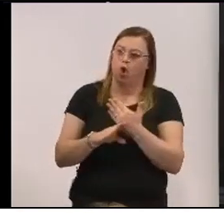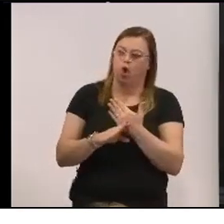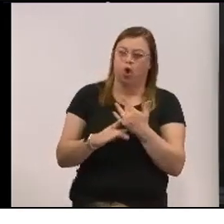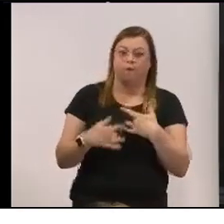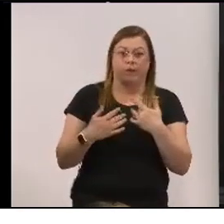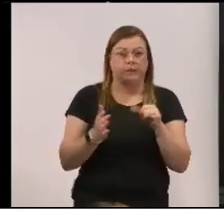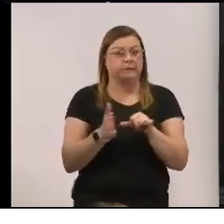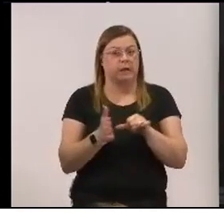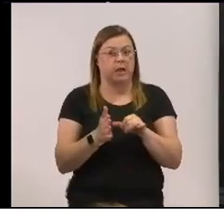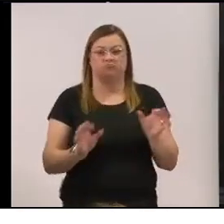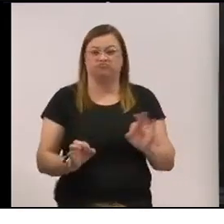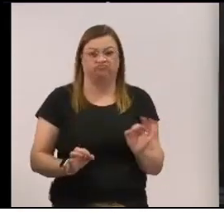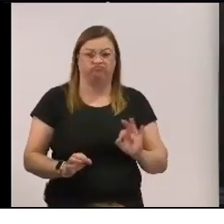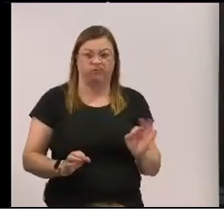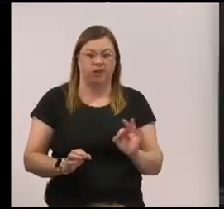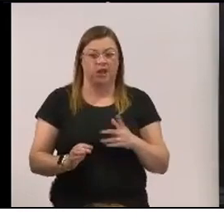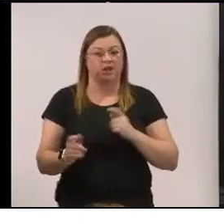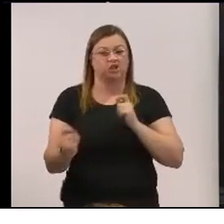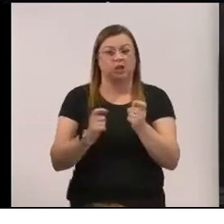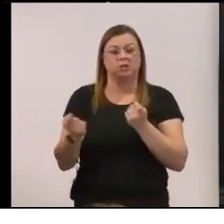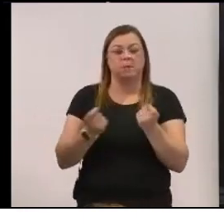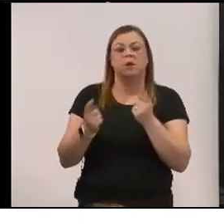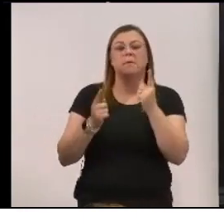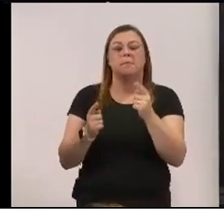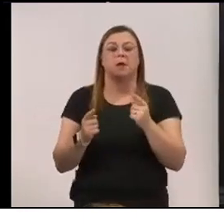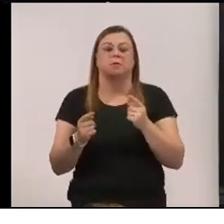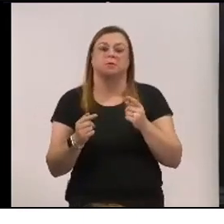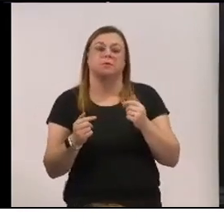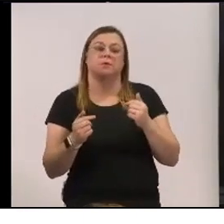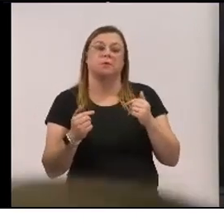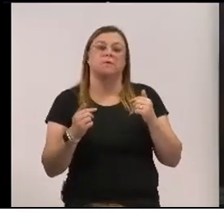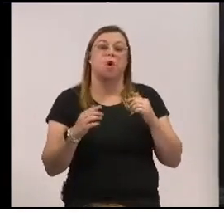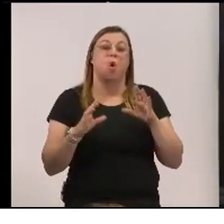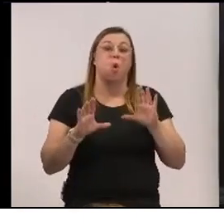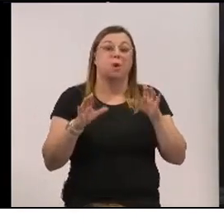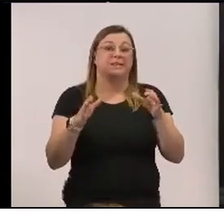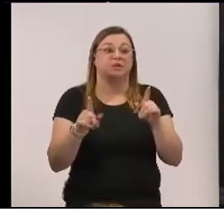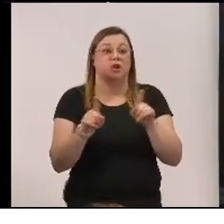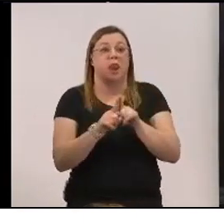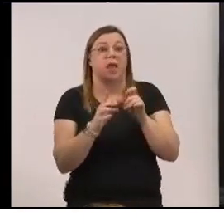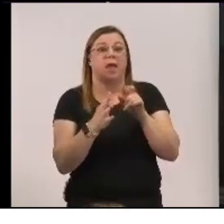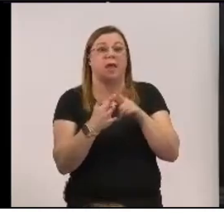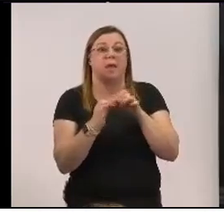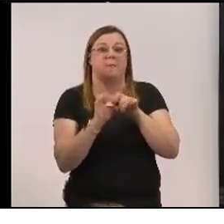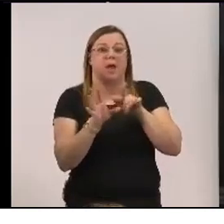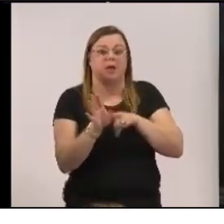or anything like that and change management. But for an order like eBay to get this regulation